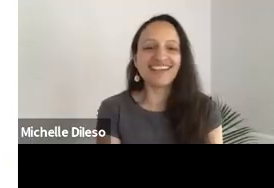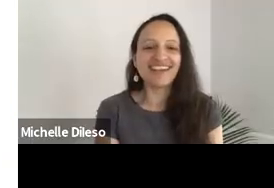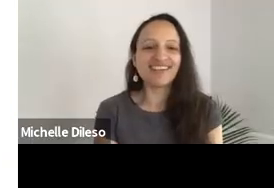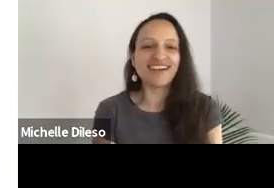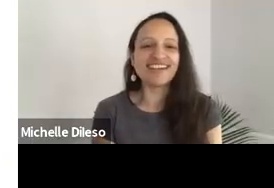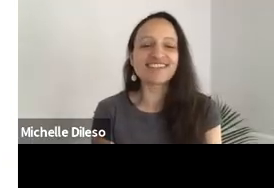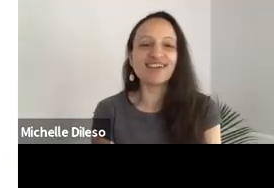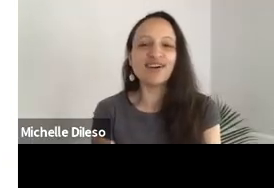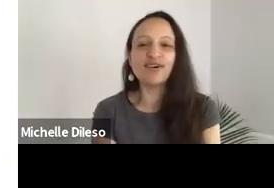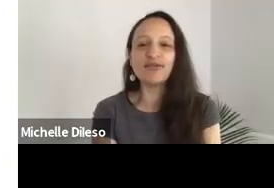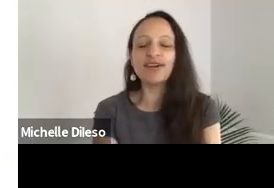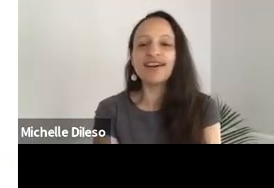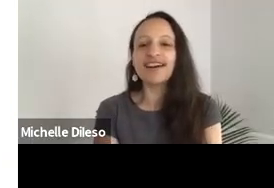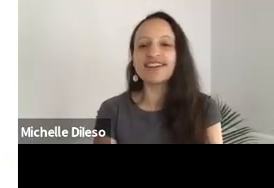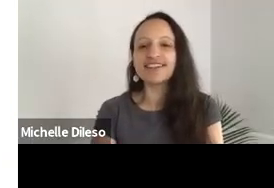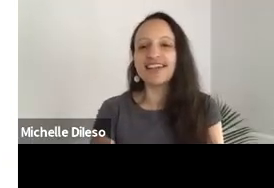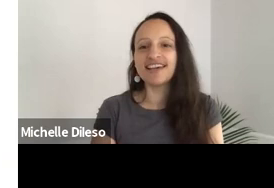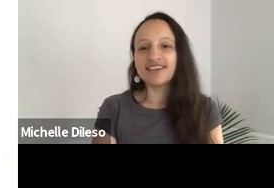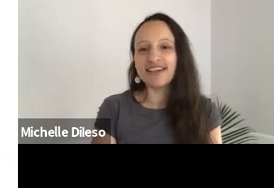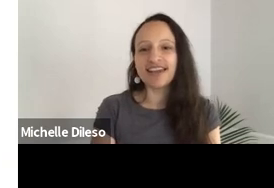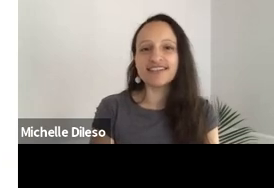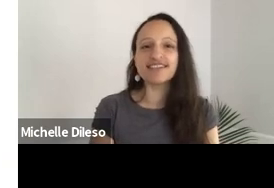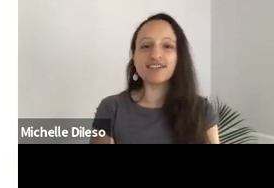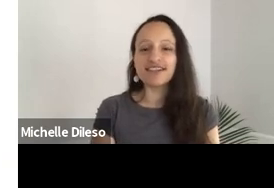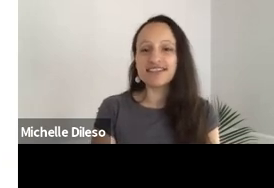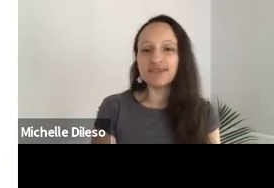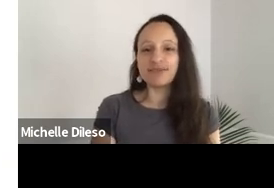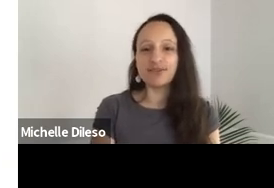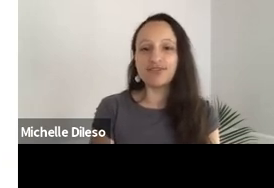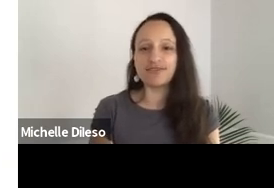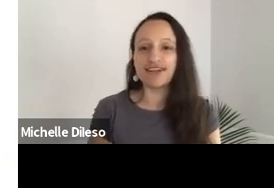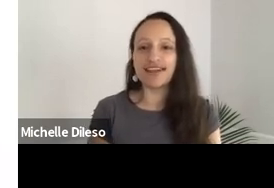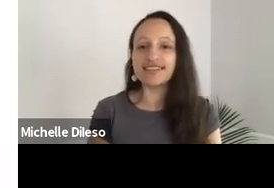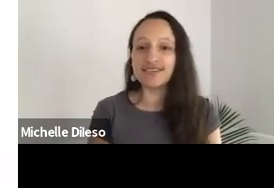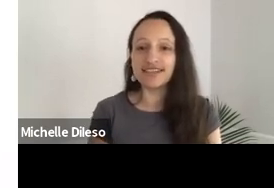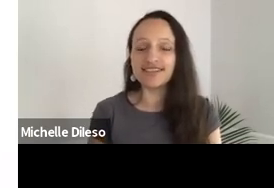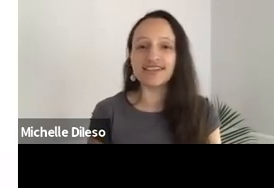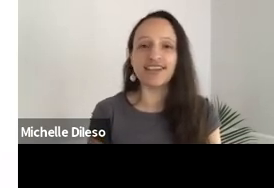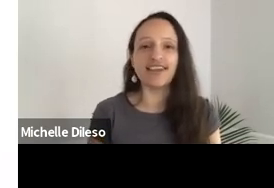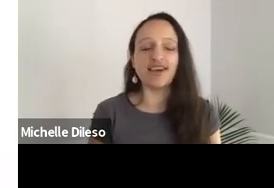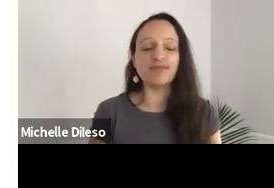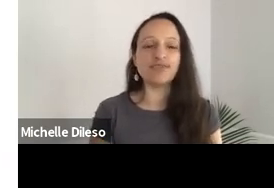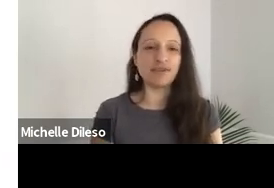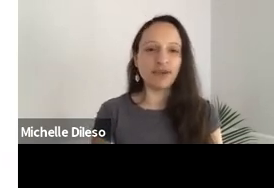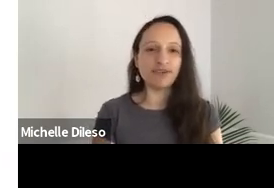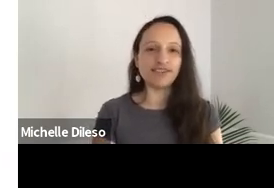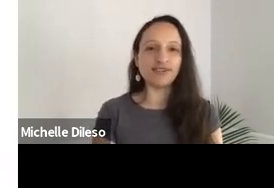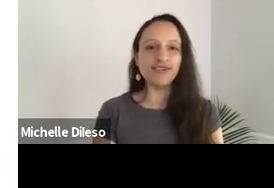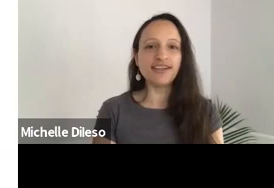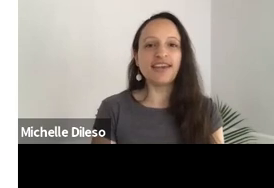Alright so we are going to take a look at a series of a few different activities in the museum that we do.